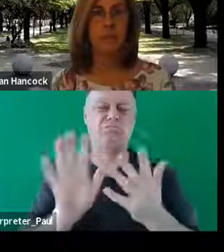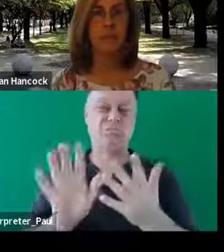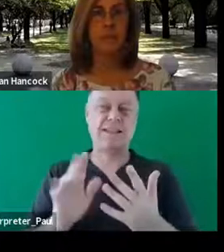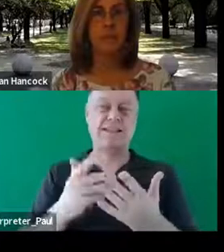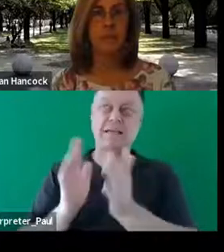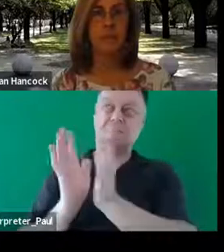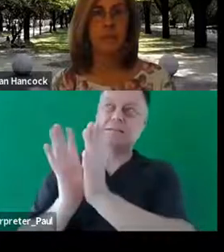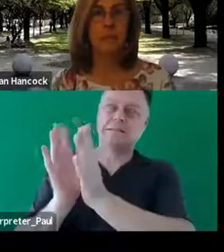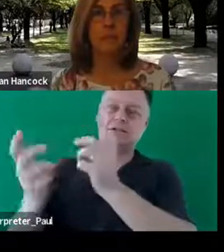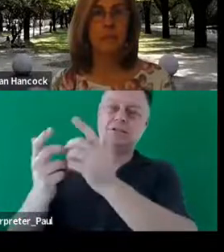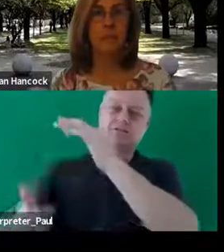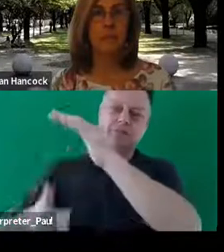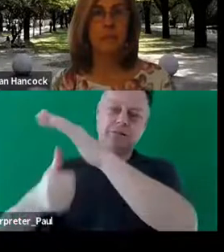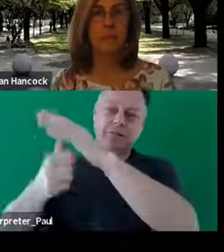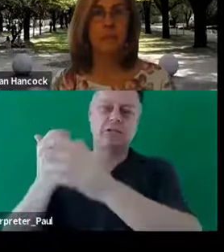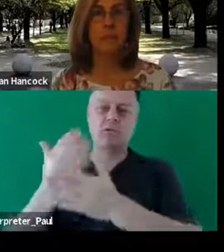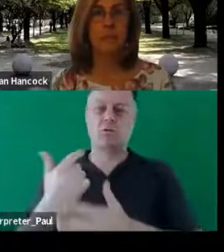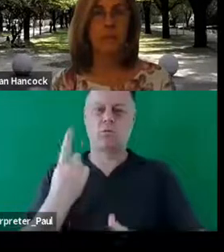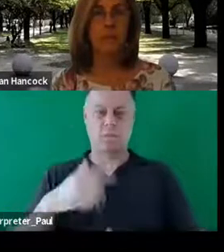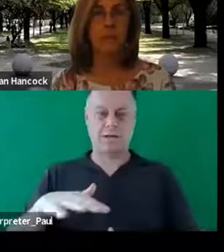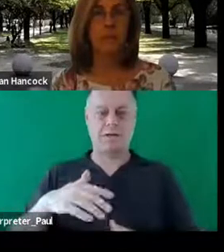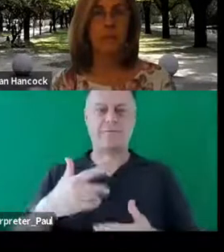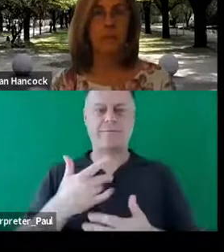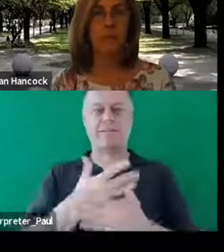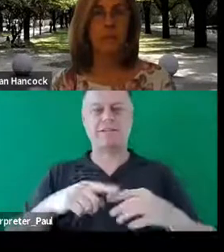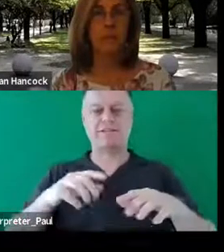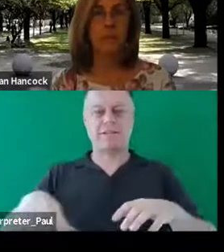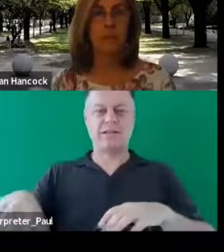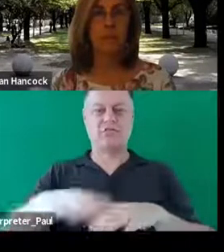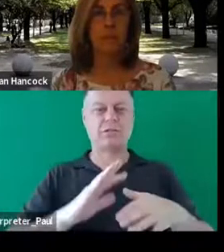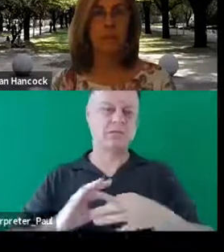making sure it cuts across a few different areas. DEBBIE: Yeah. Nice. And responds to what they're